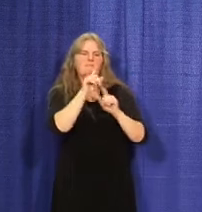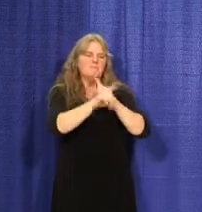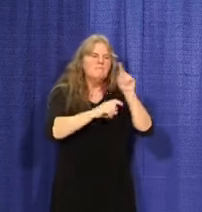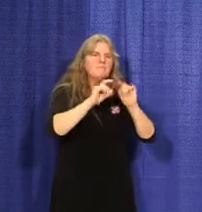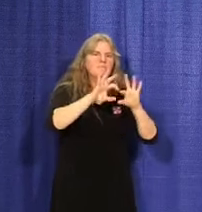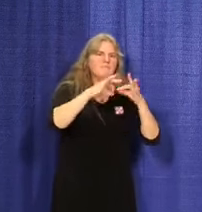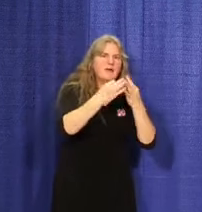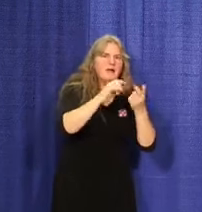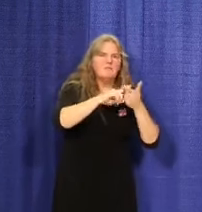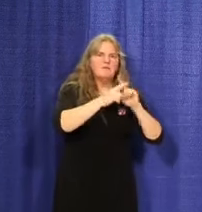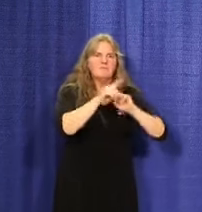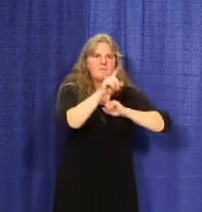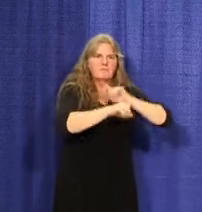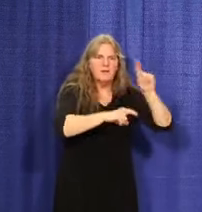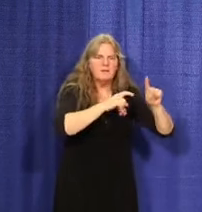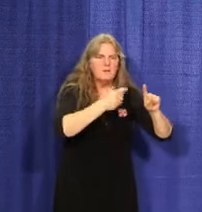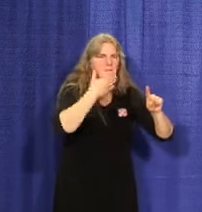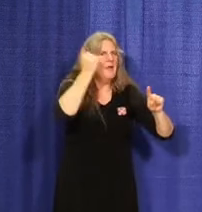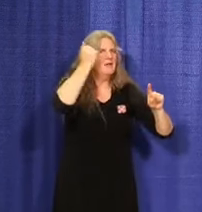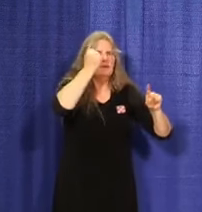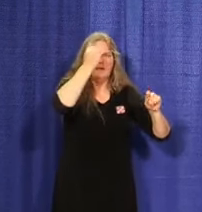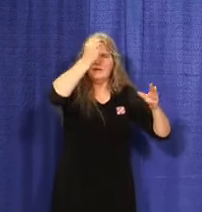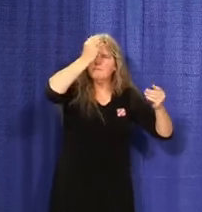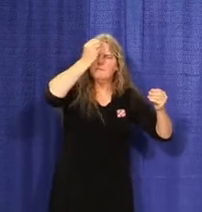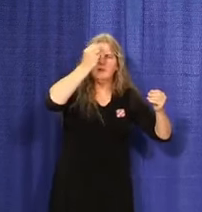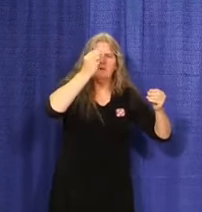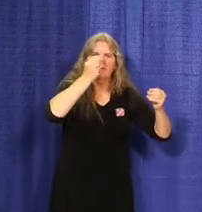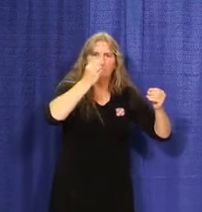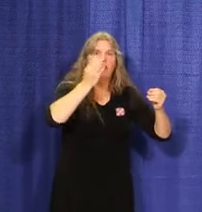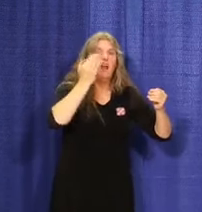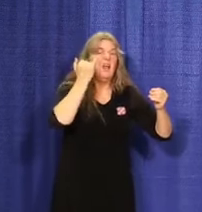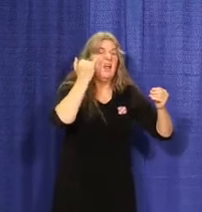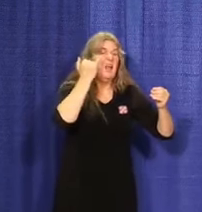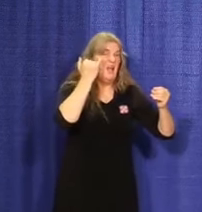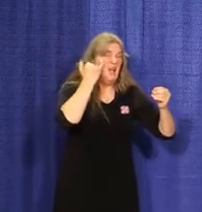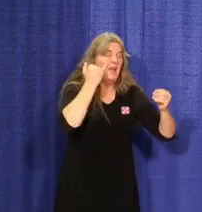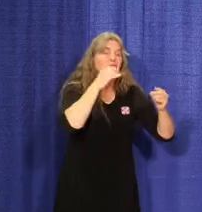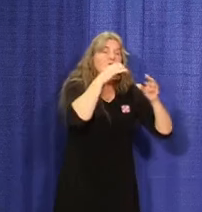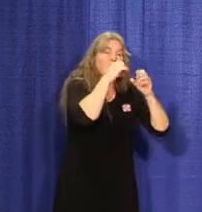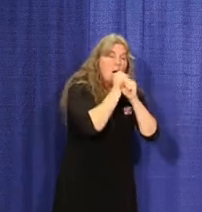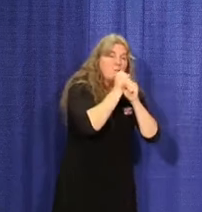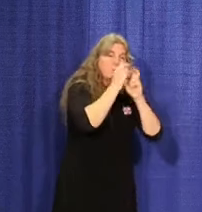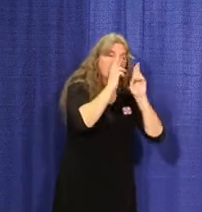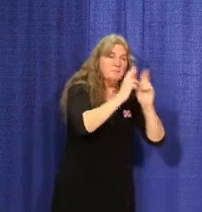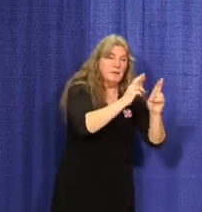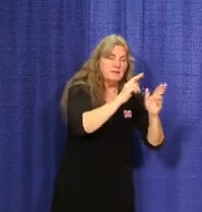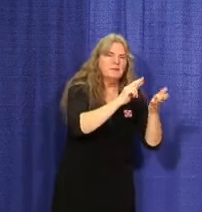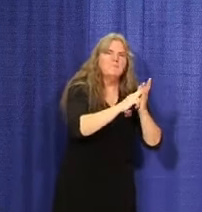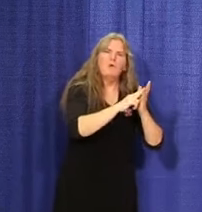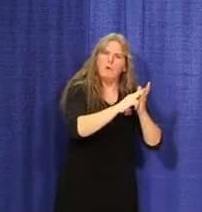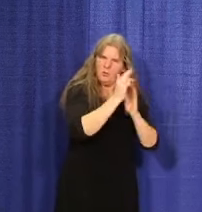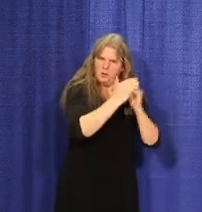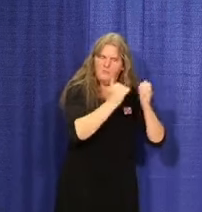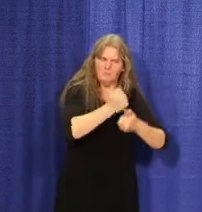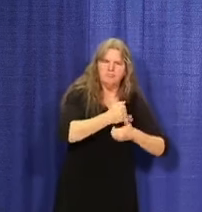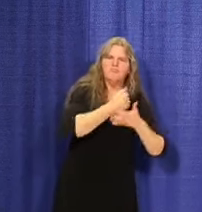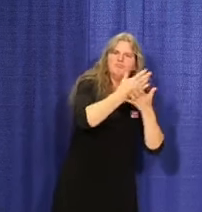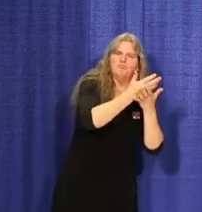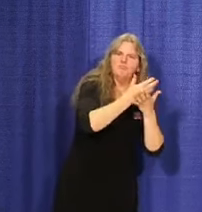get the best information to inform our public health approach, and that is the way we can help to protect Yukoners